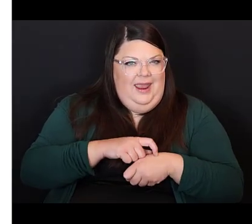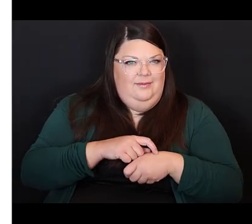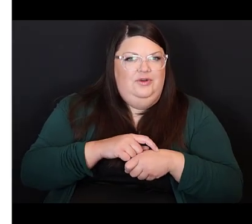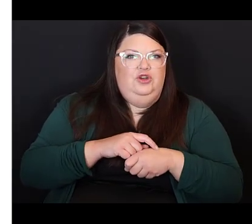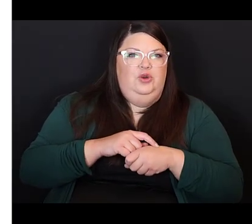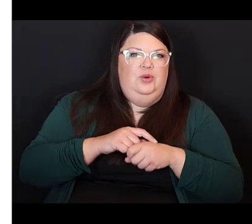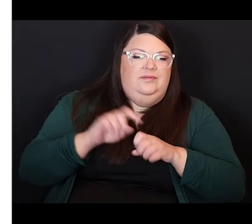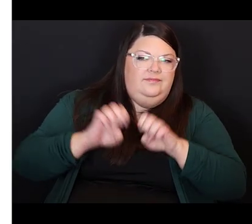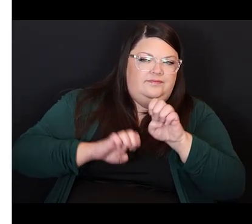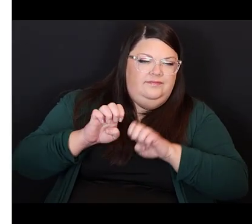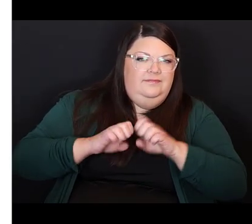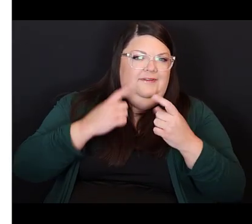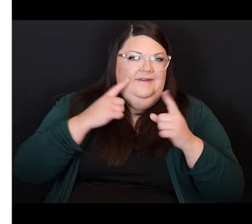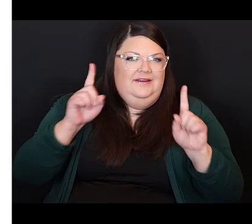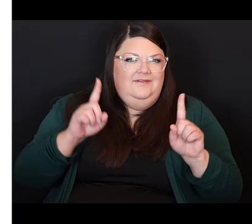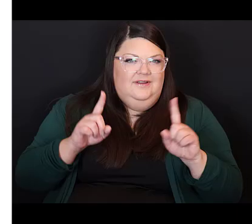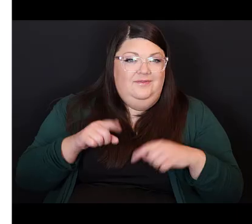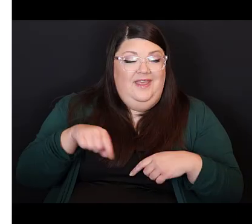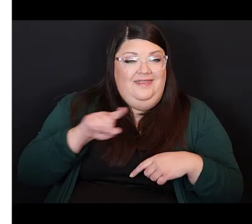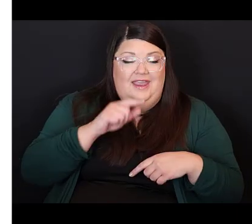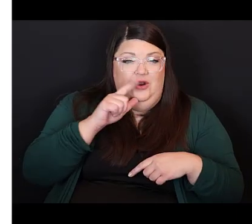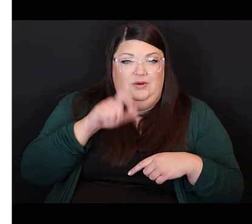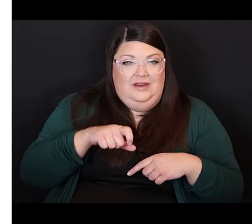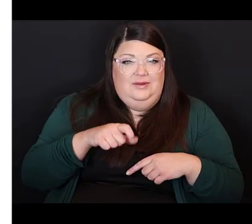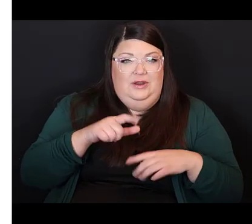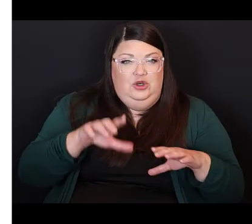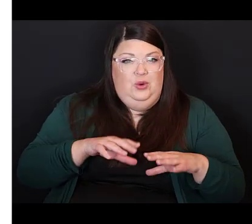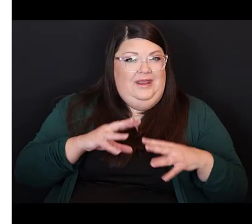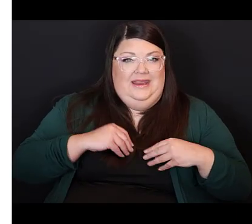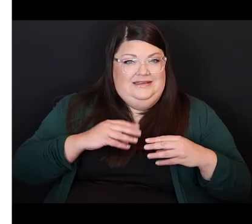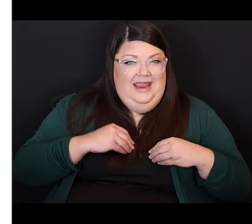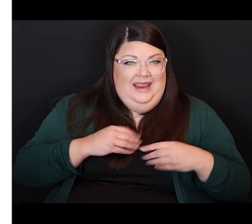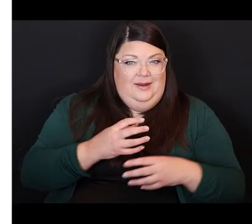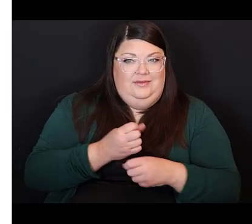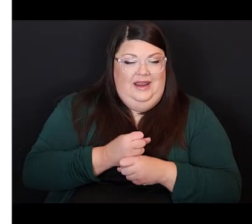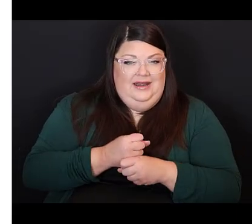They do not need to be the one doing intake and obtaining participant consent,